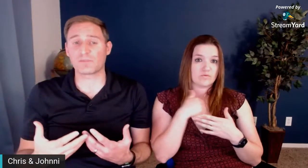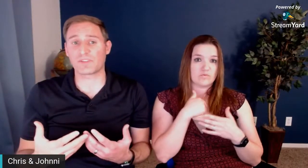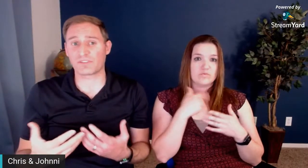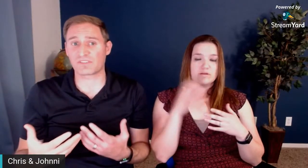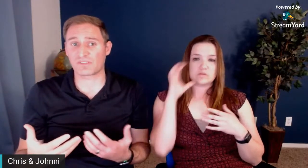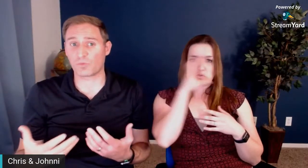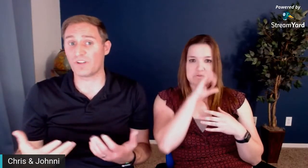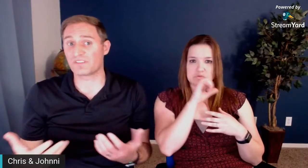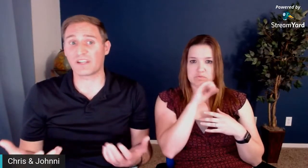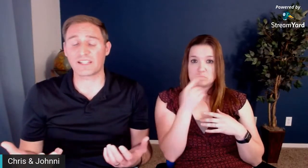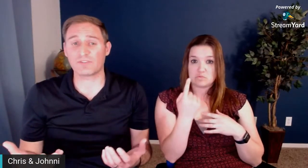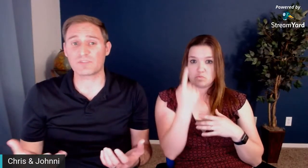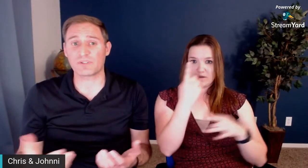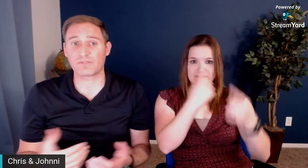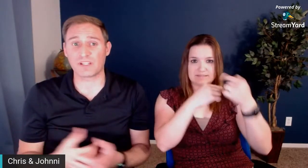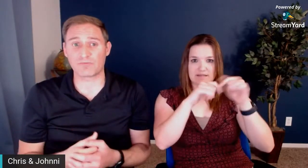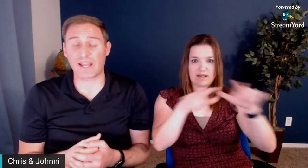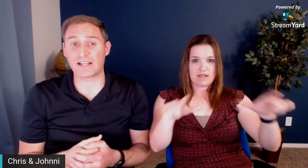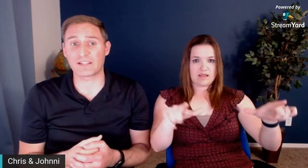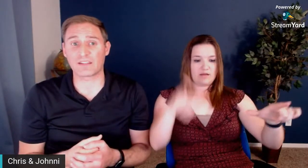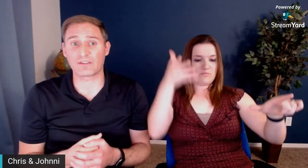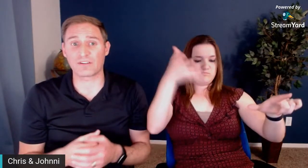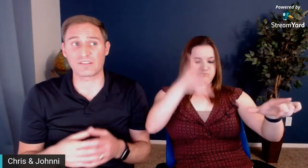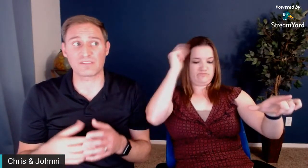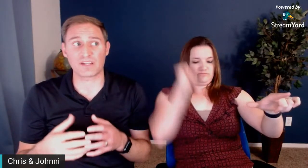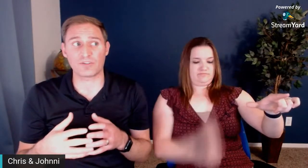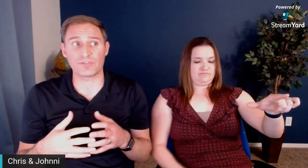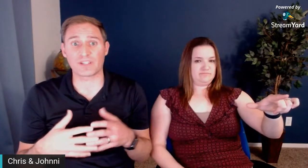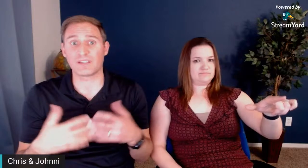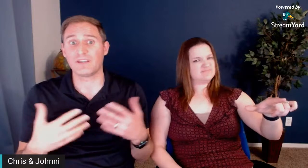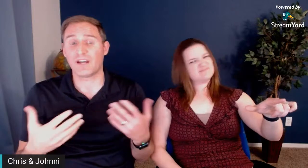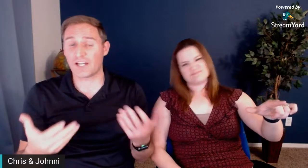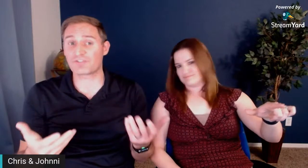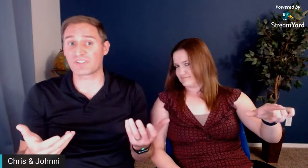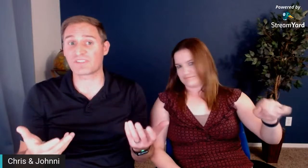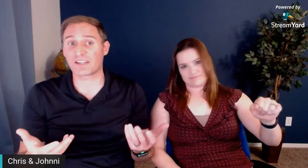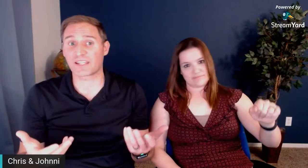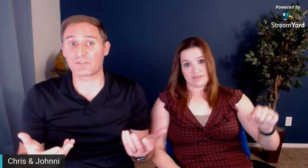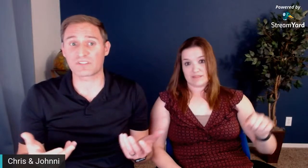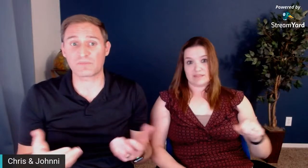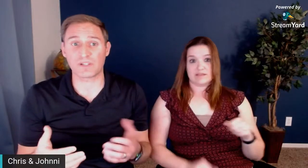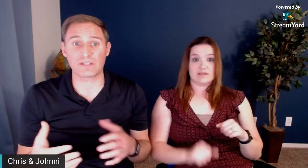that there's just one sign language but in reality there is not only hundreds of sign languages but